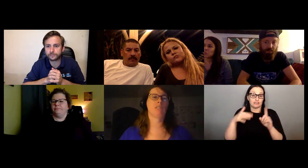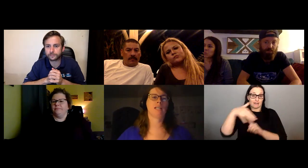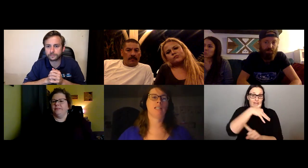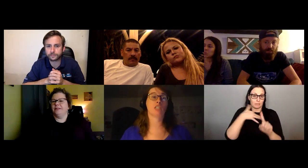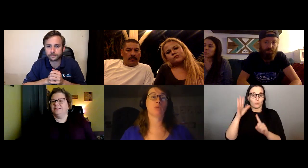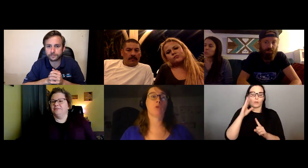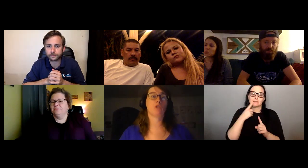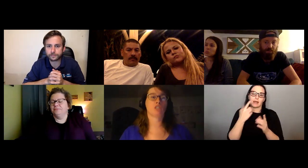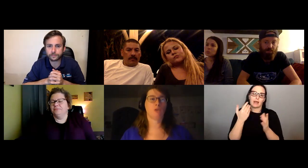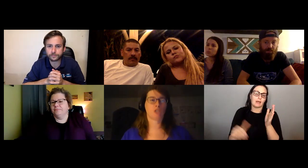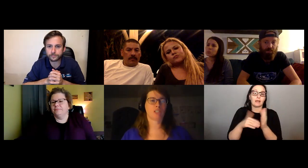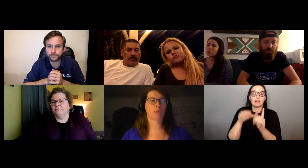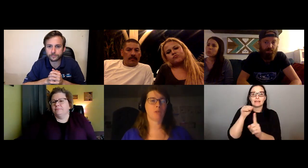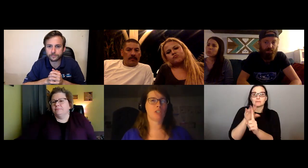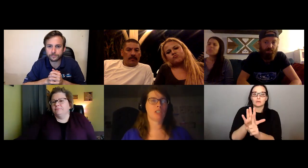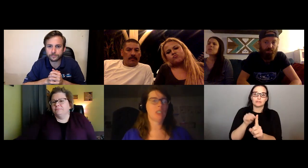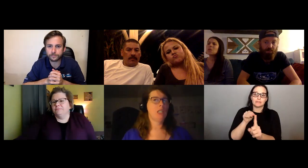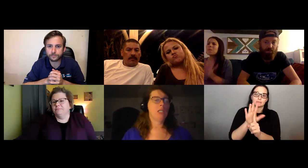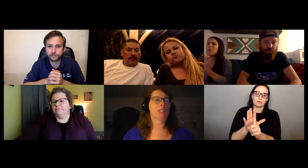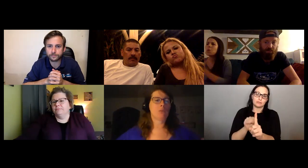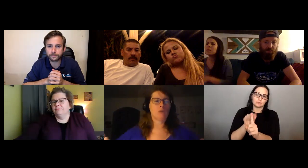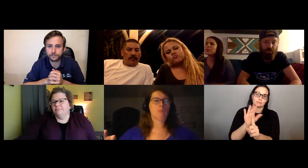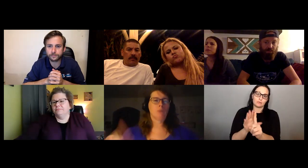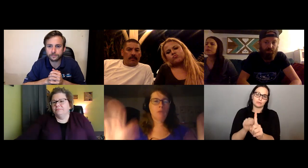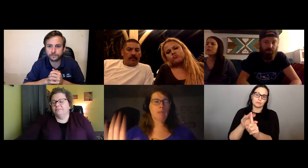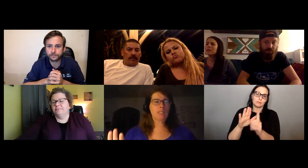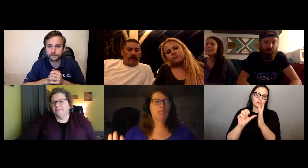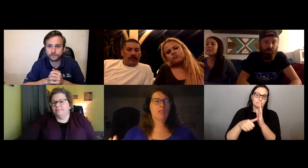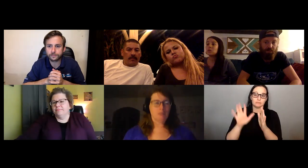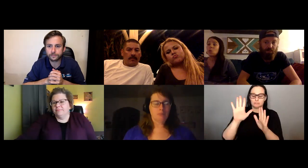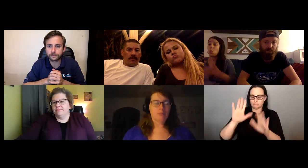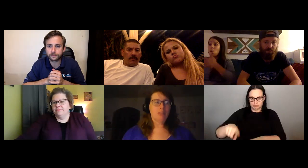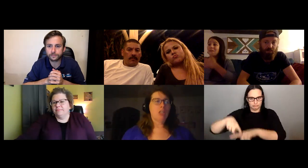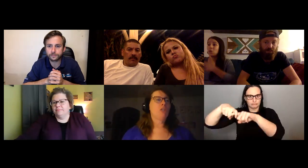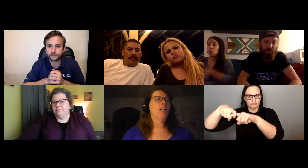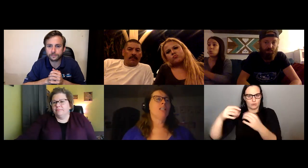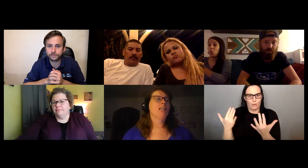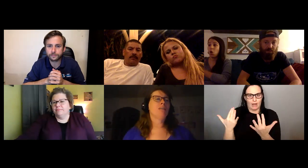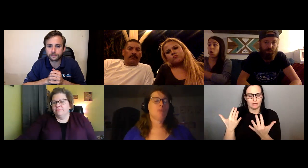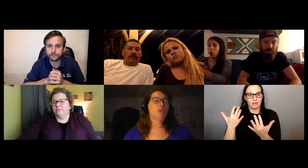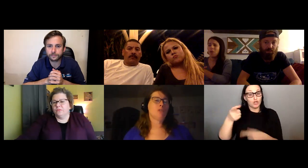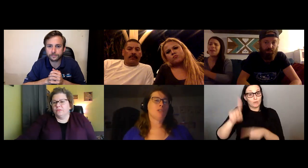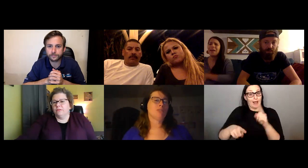is exposure exposure exposure and it's like well hold the bus here you